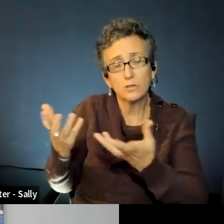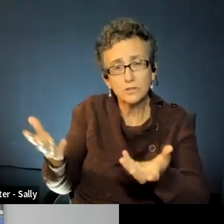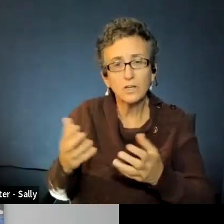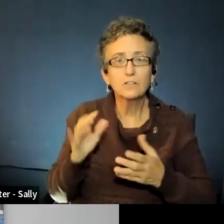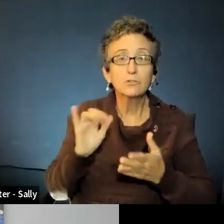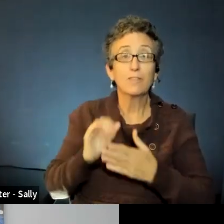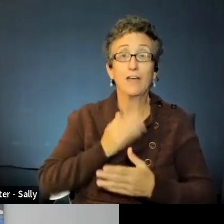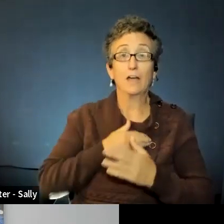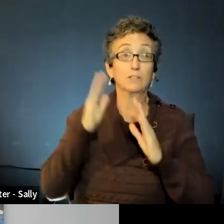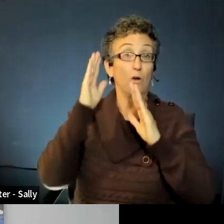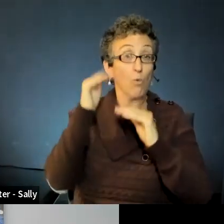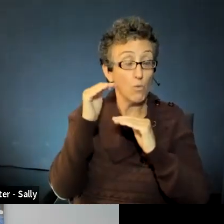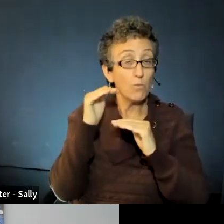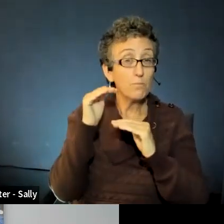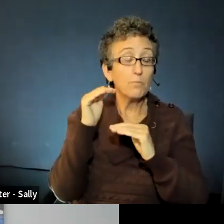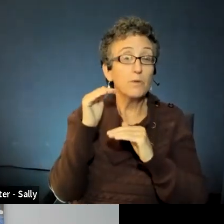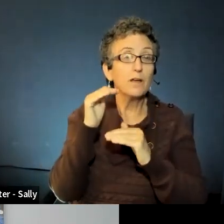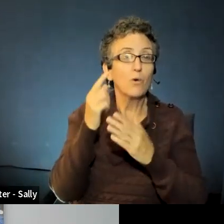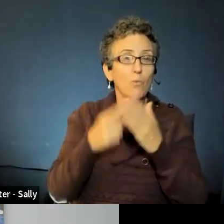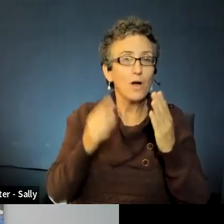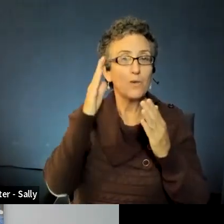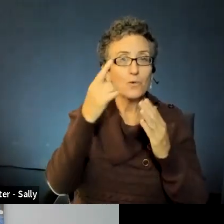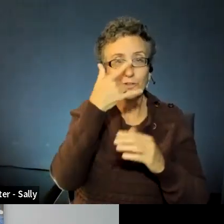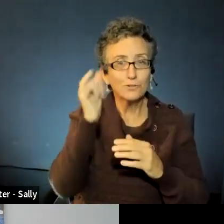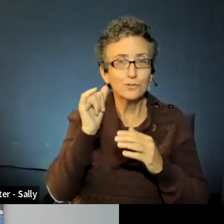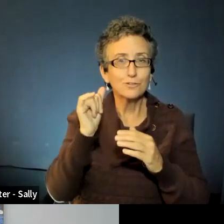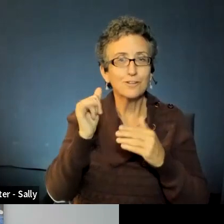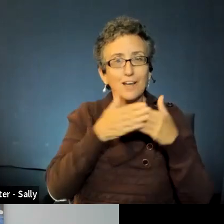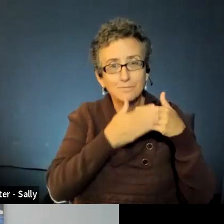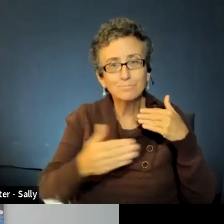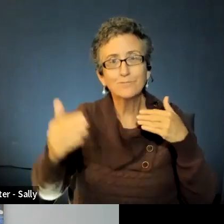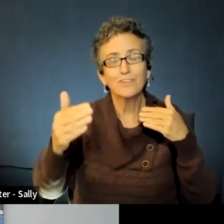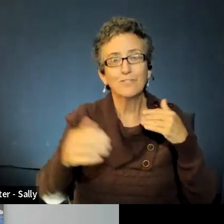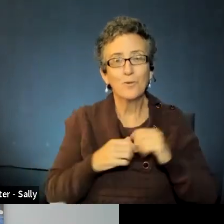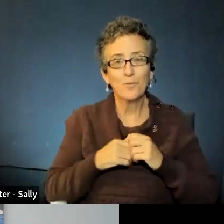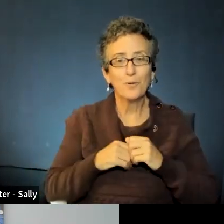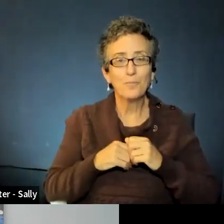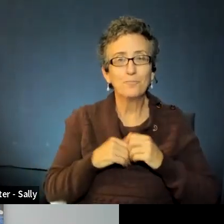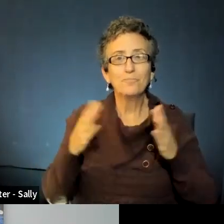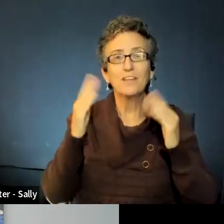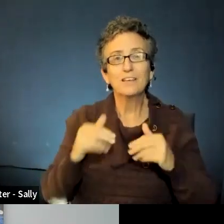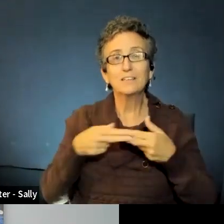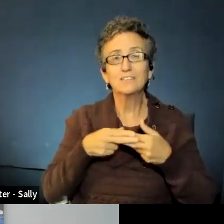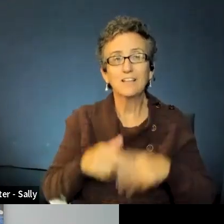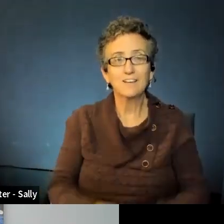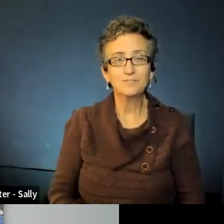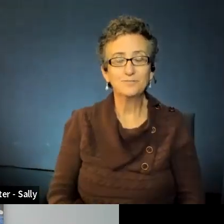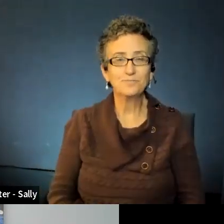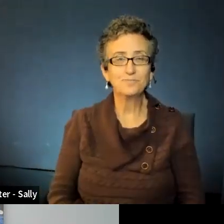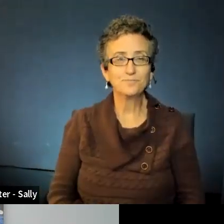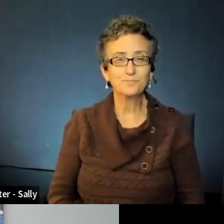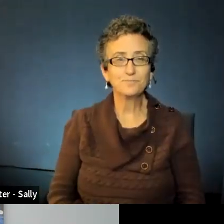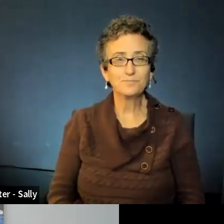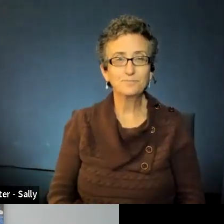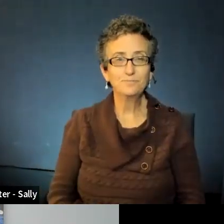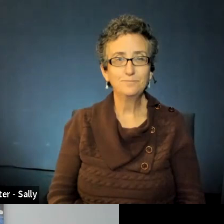Then we will implement peer groups as needed, we now have the ability to know what is necessary and what kind of resources we need to create new groups, or start new workshops and we are always learning. We are seeking more options for people depending on what they want.